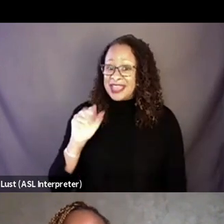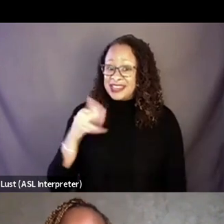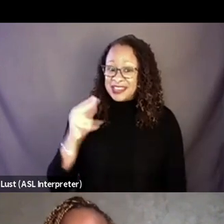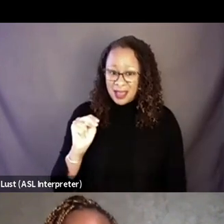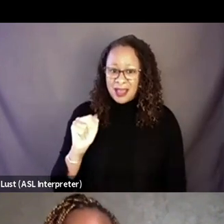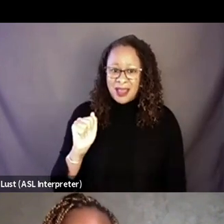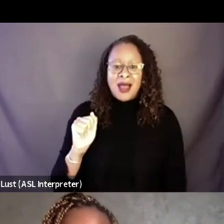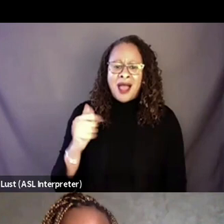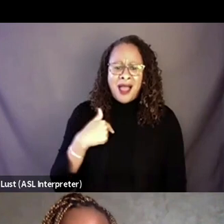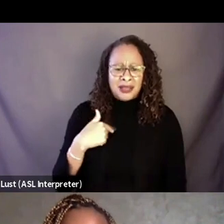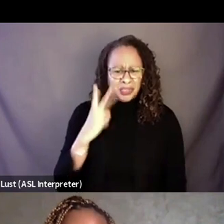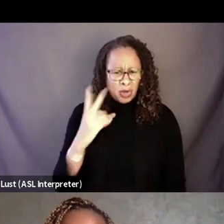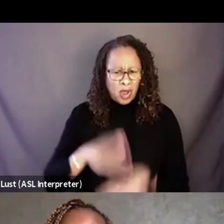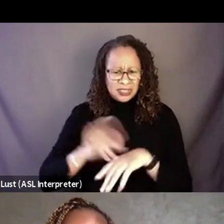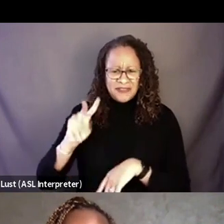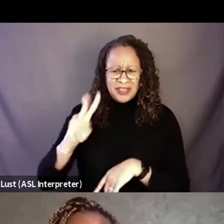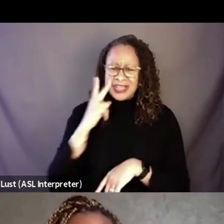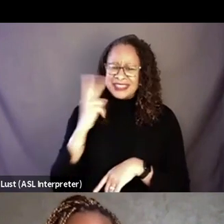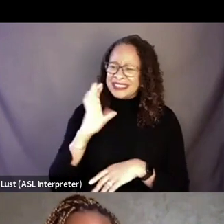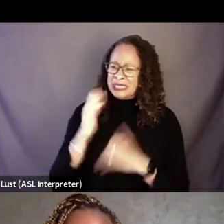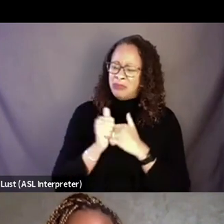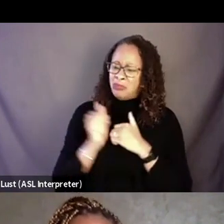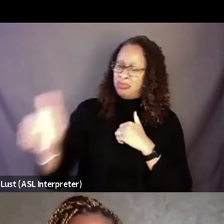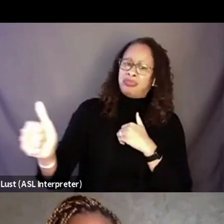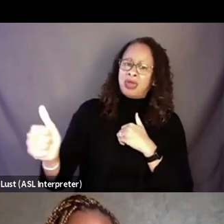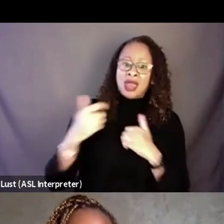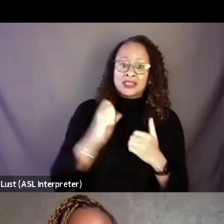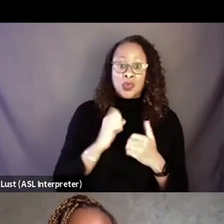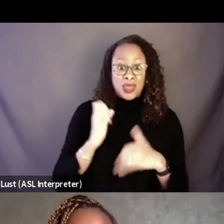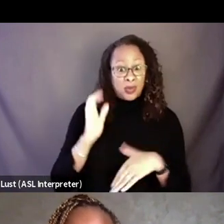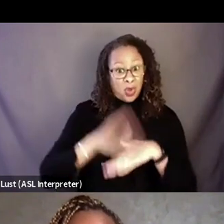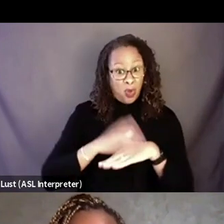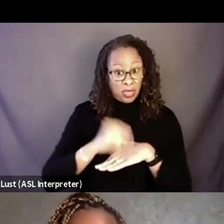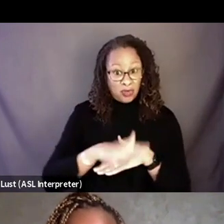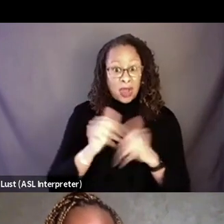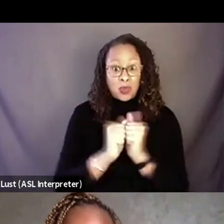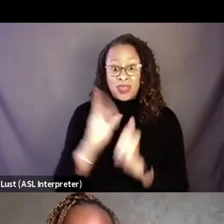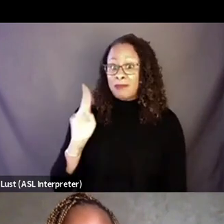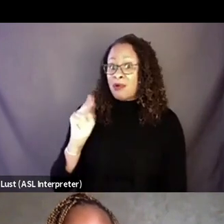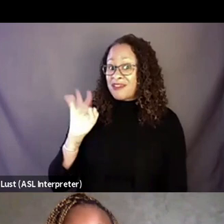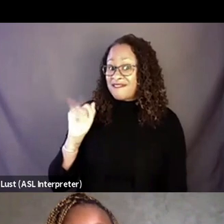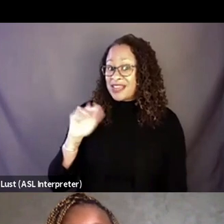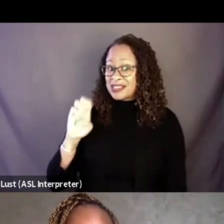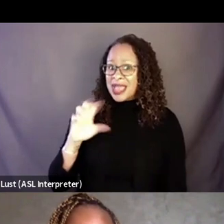that was so far removed. And then when I went to the ground with the Boniface and interviewed people, people who had